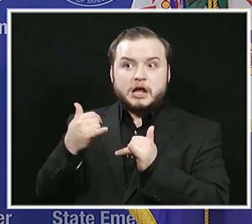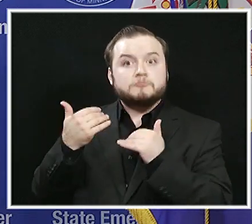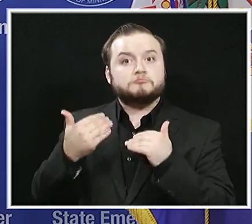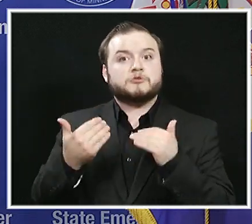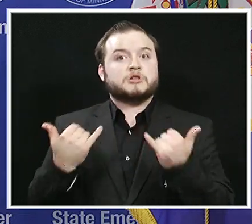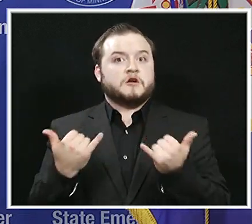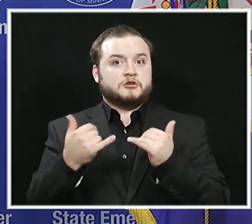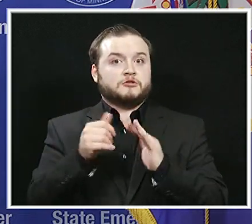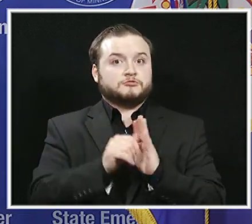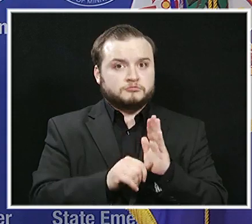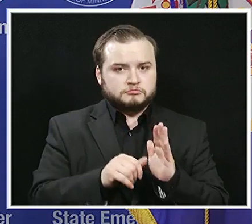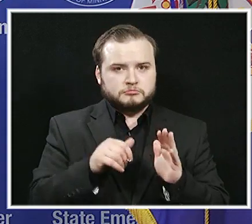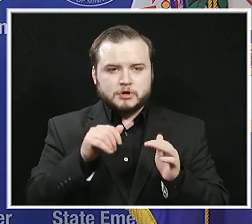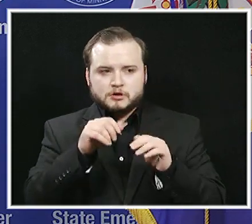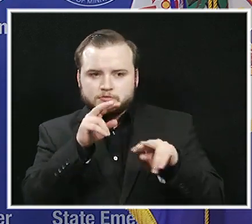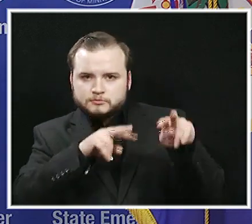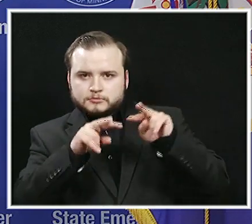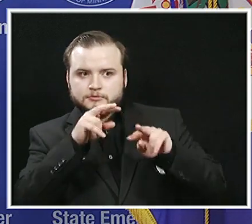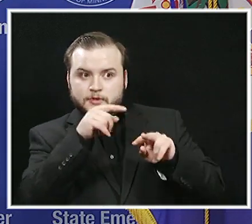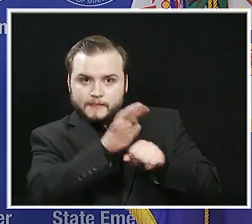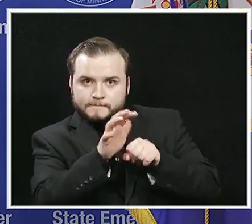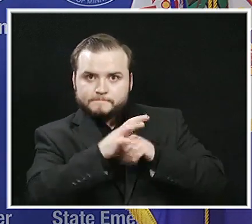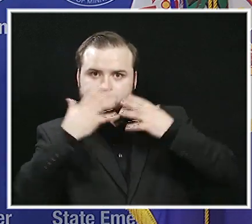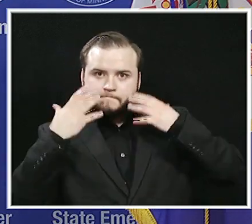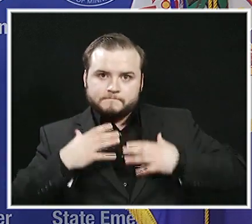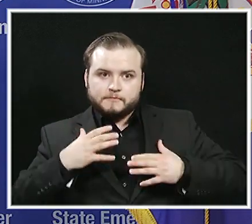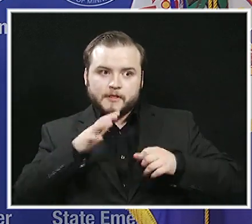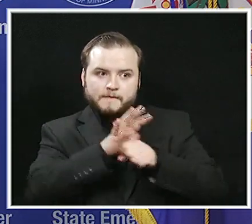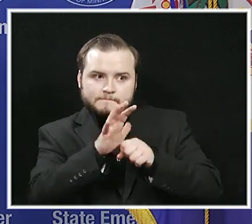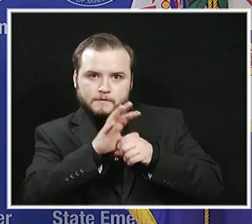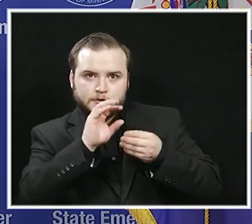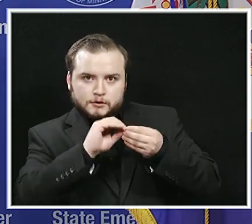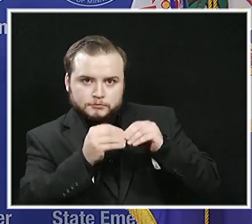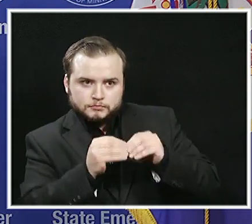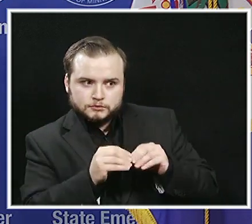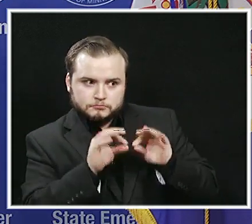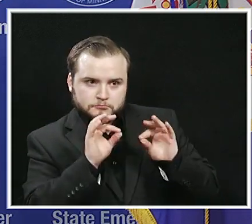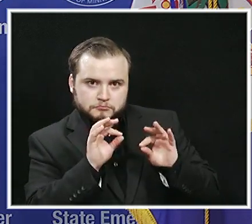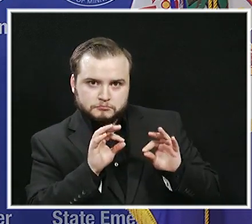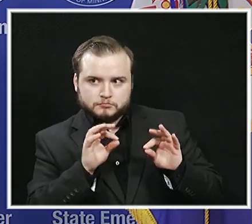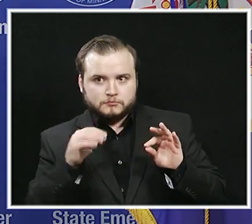coordination with the hospitals and the hospitals will be the ones that sign off on this. They will know looking at their numbers, looking at the